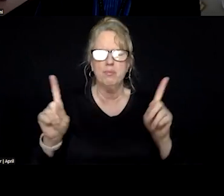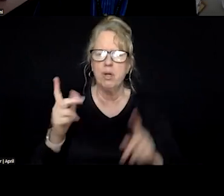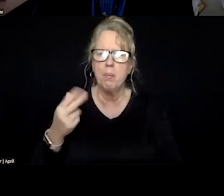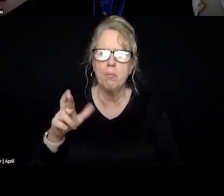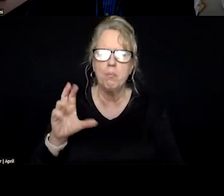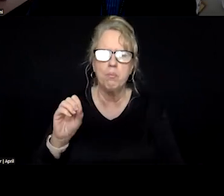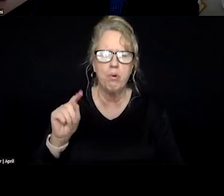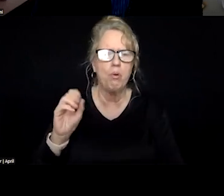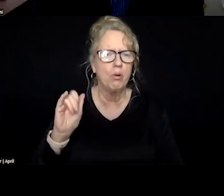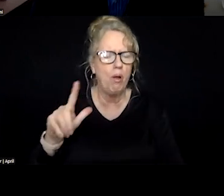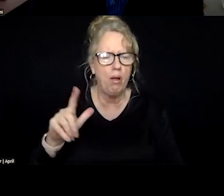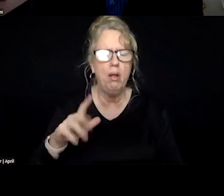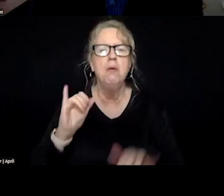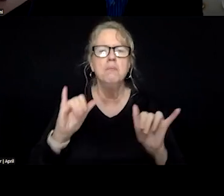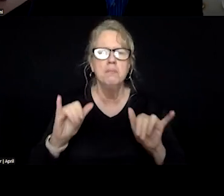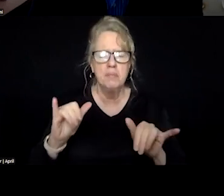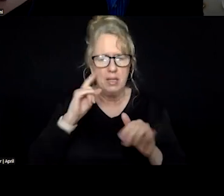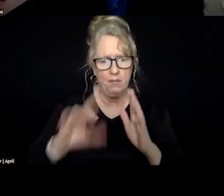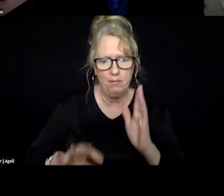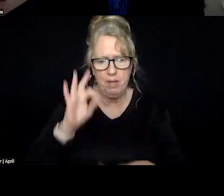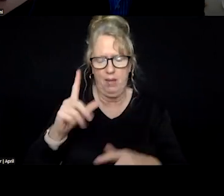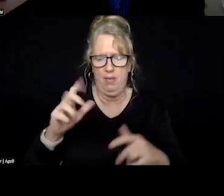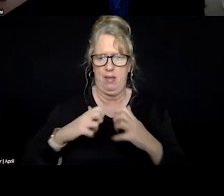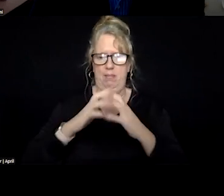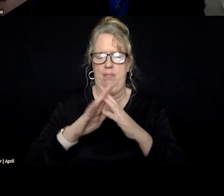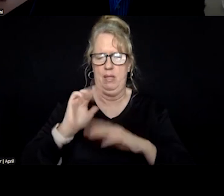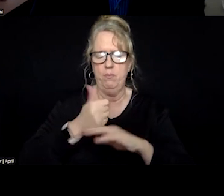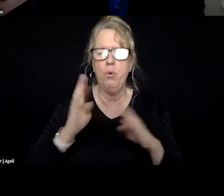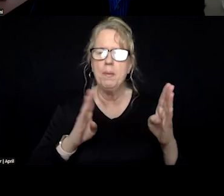WHAT WE FOUND IS THAT IMPLEMENTATION IN BEHAVIORAL HEALTH, THE